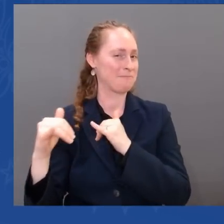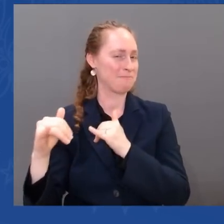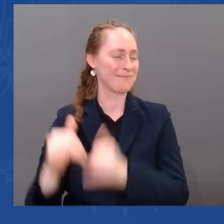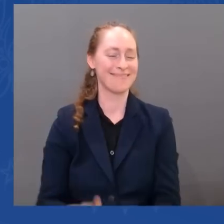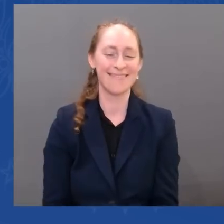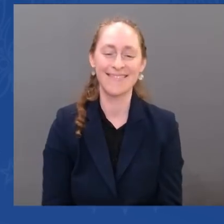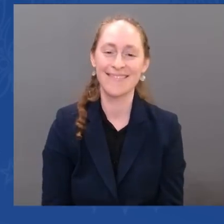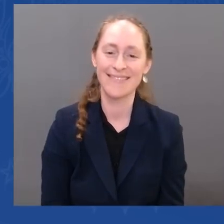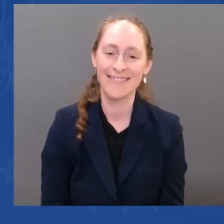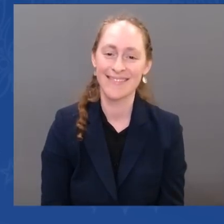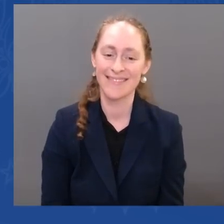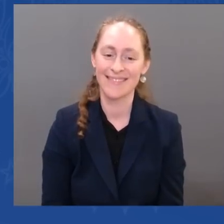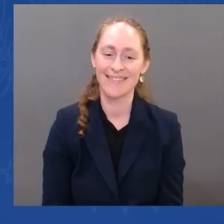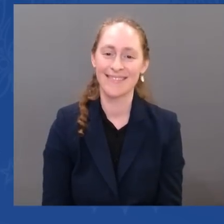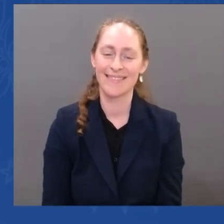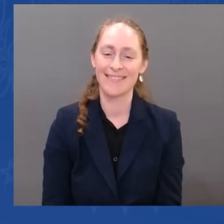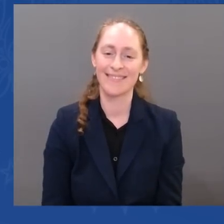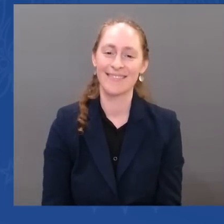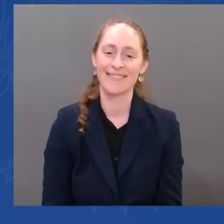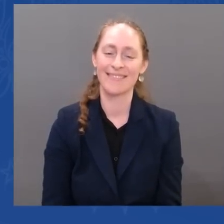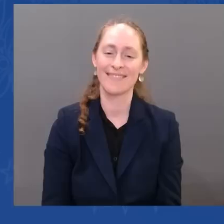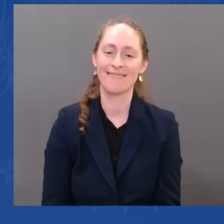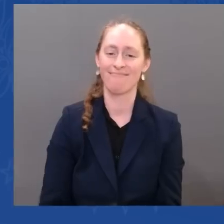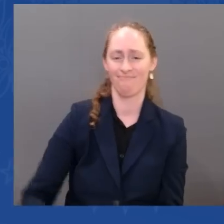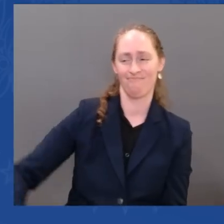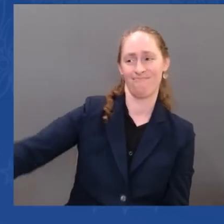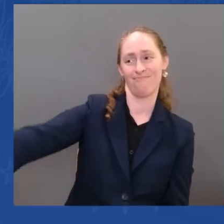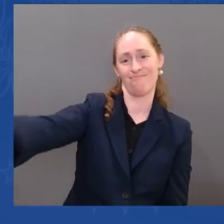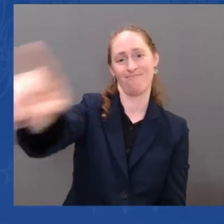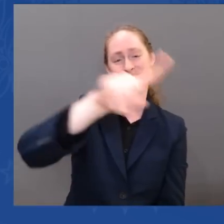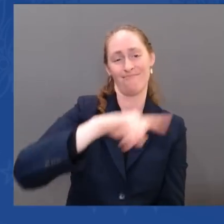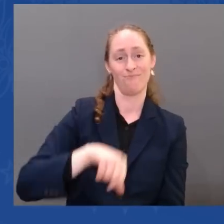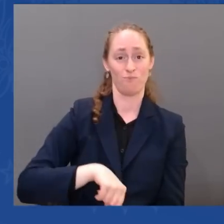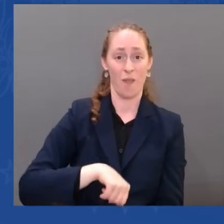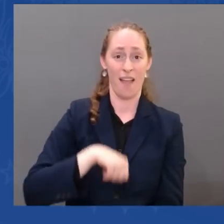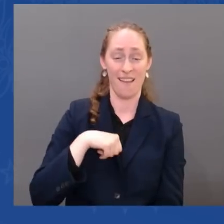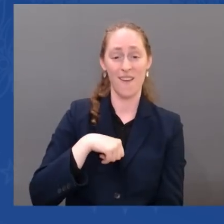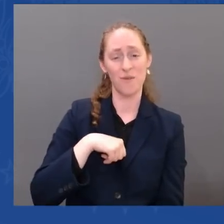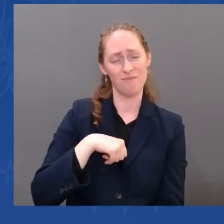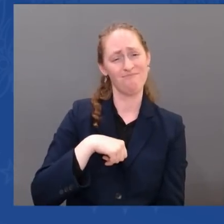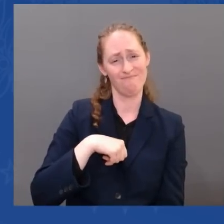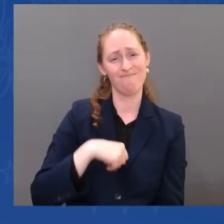I'm equally proud about what Greek Americans have achieved in the United States.